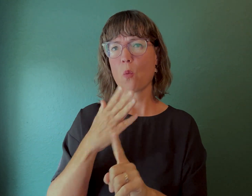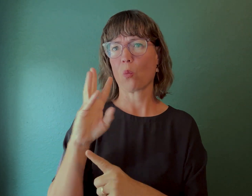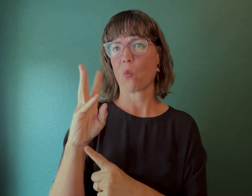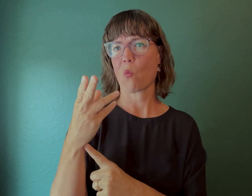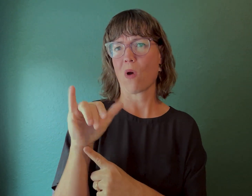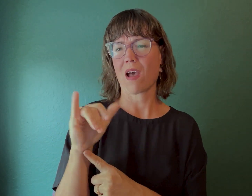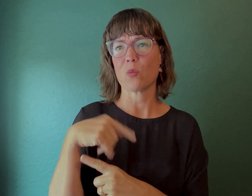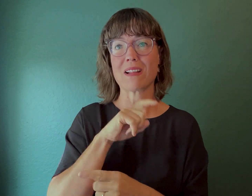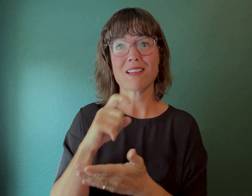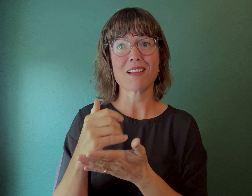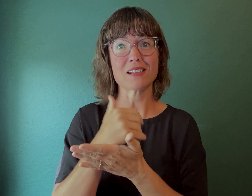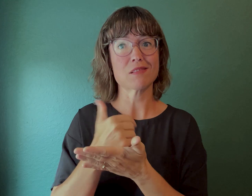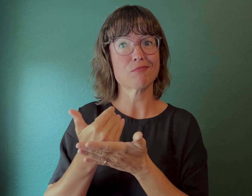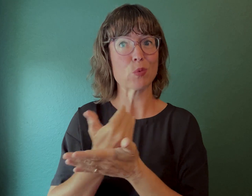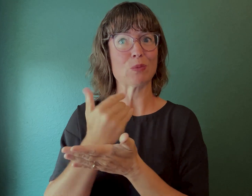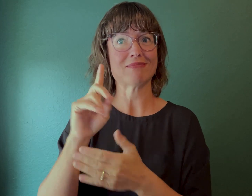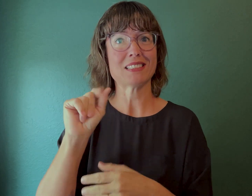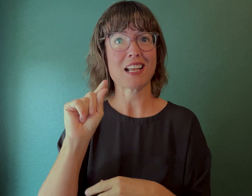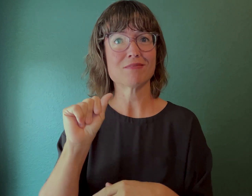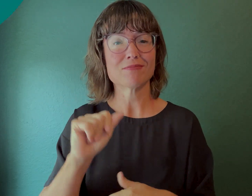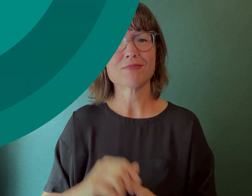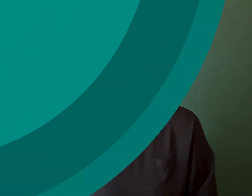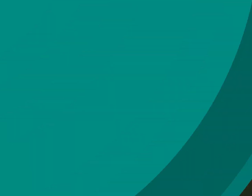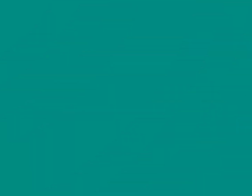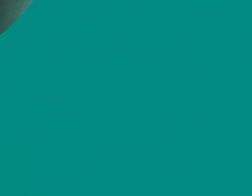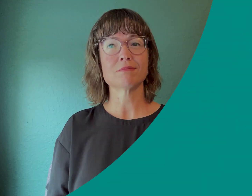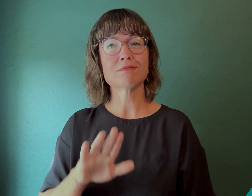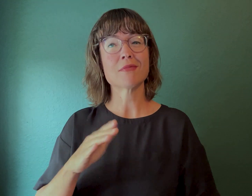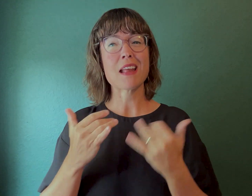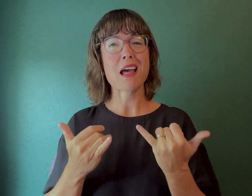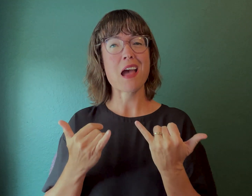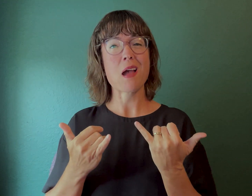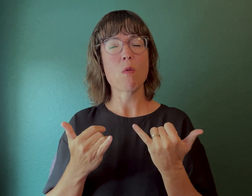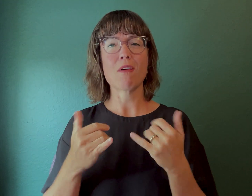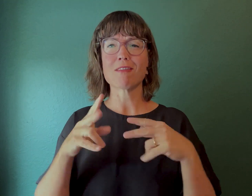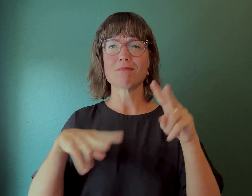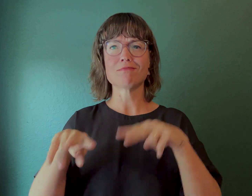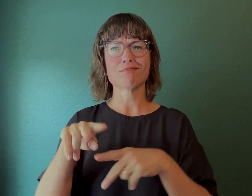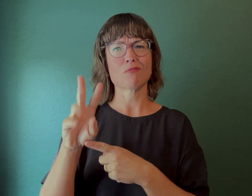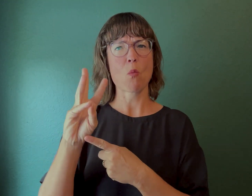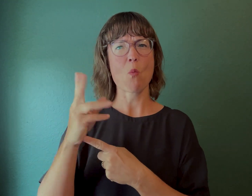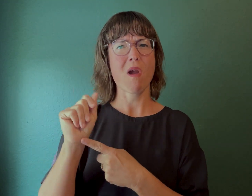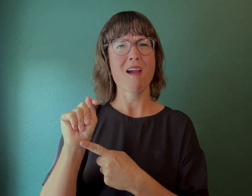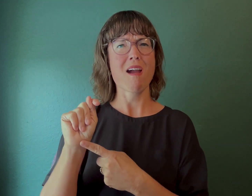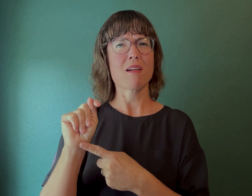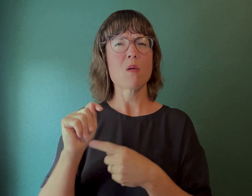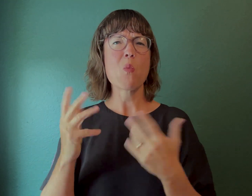This is why we need to collect more data. Now let's explore the what?